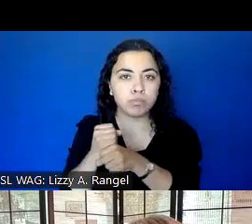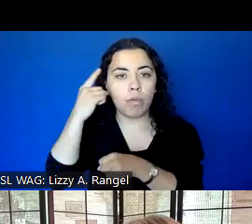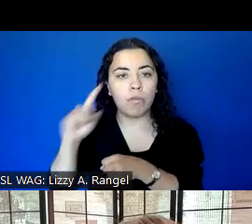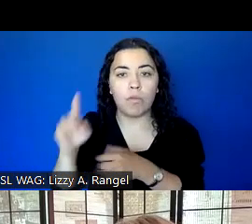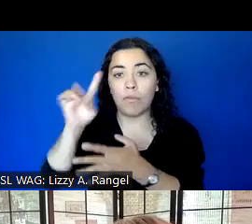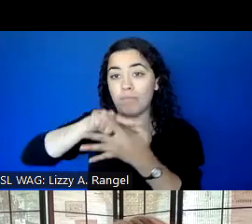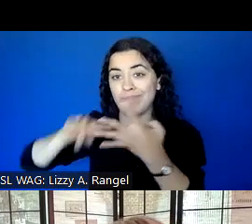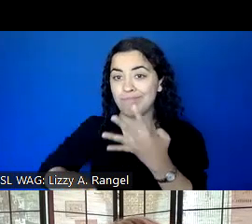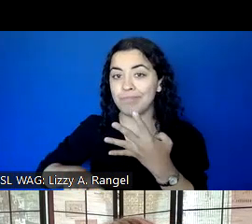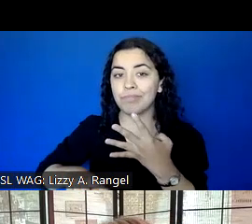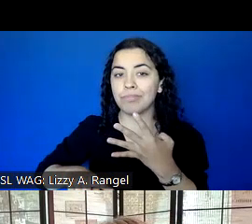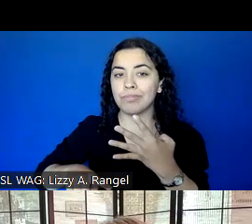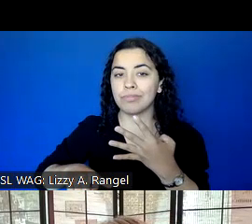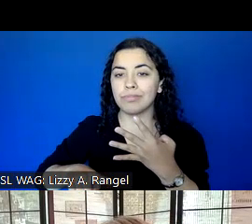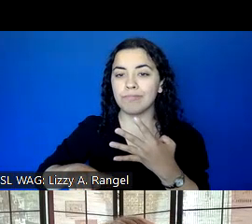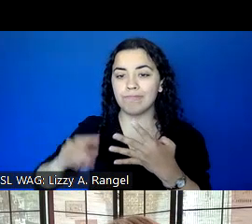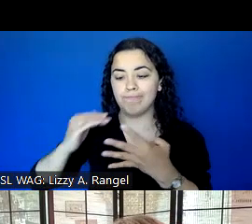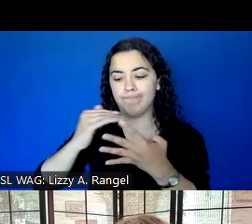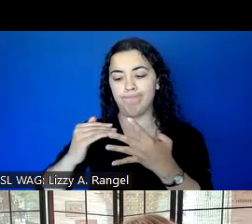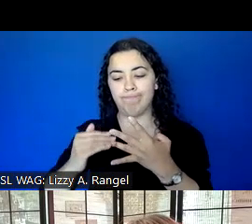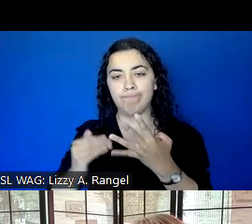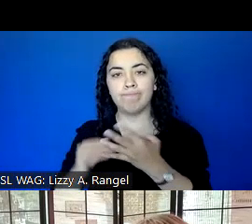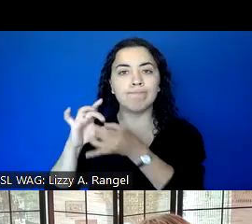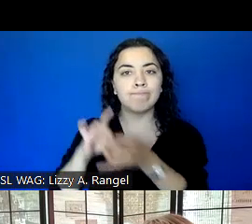and really anyone who wants that standard for Web accessibility.